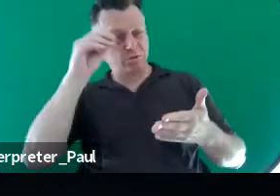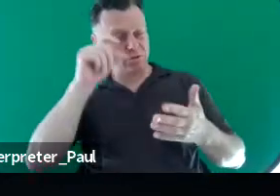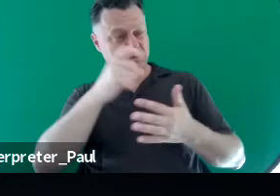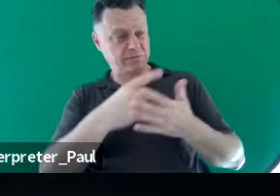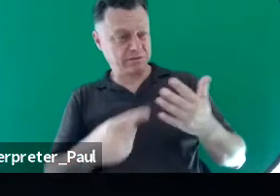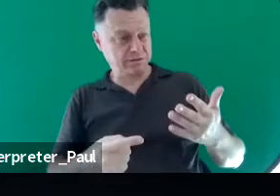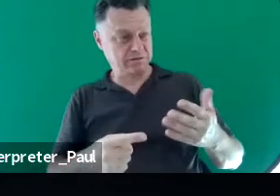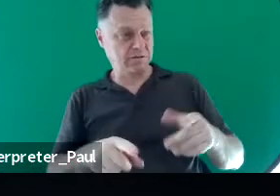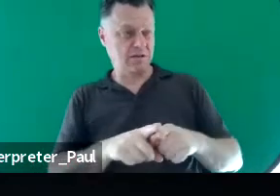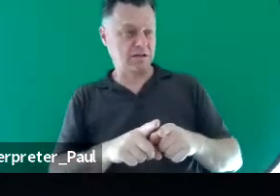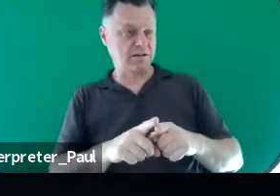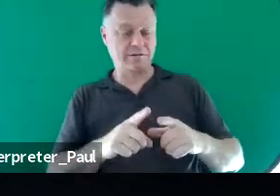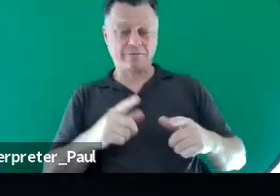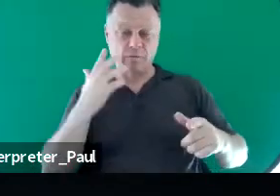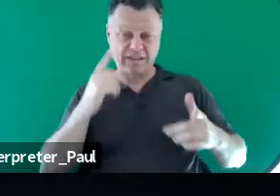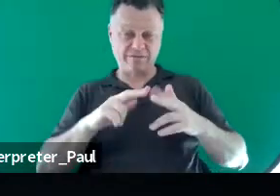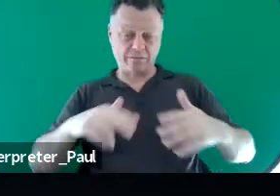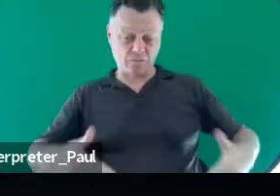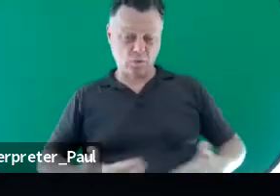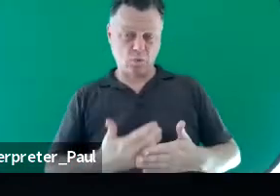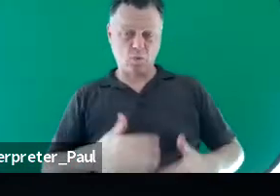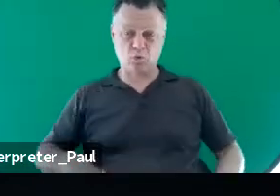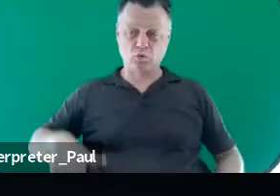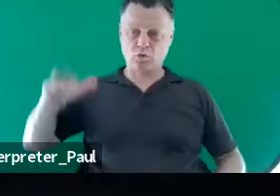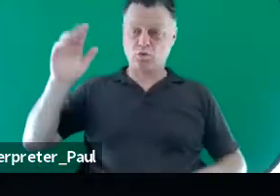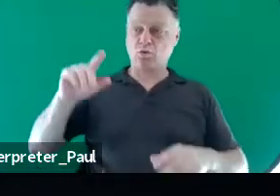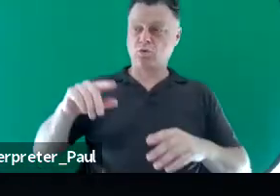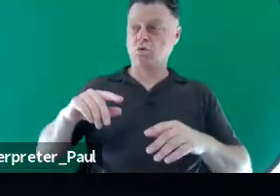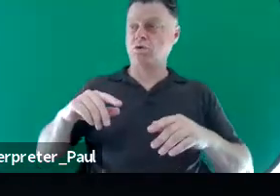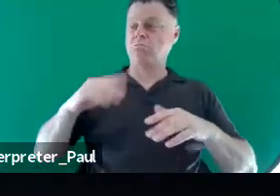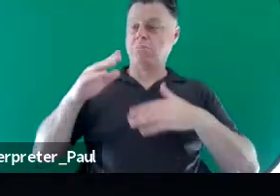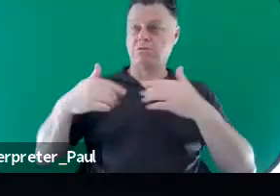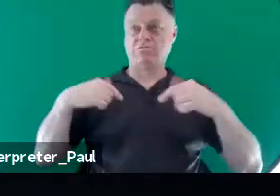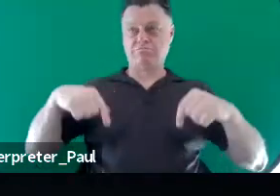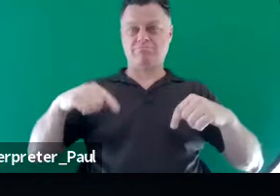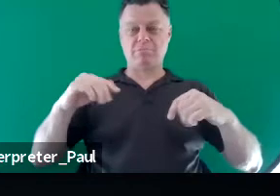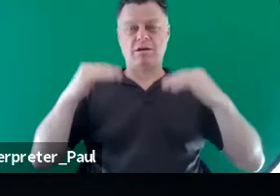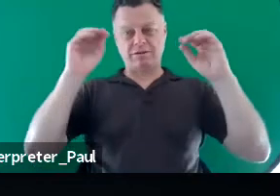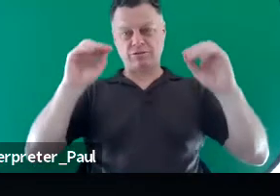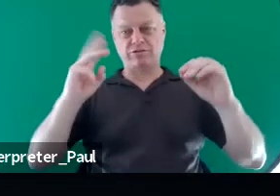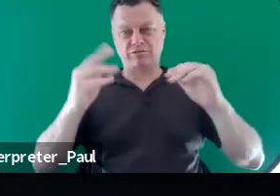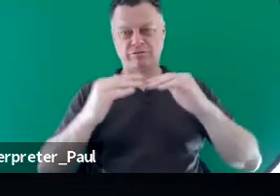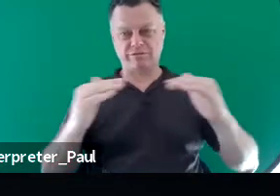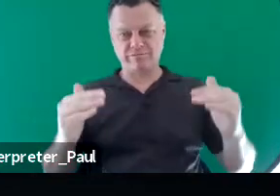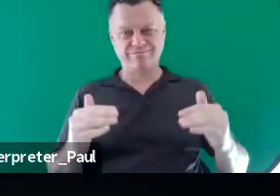first through to where we are in terms of higher education it's a really extensive journey,